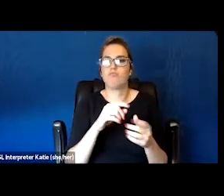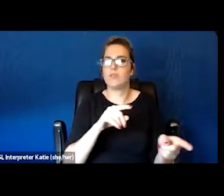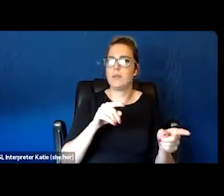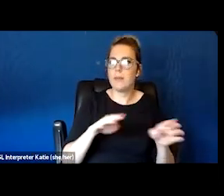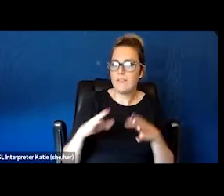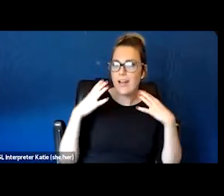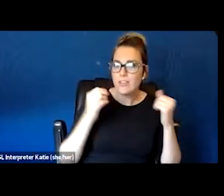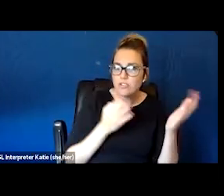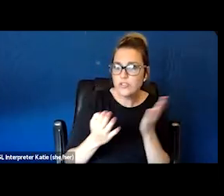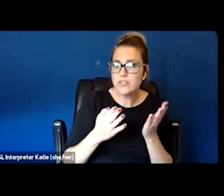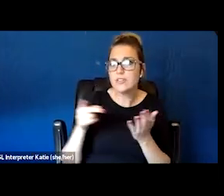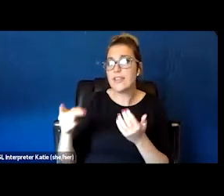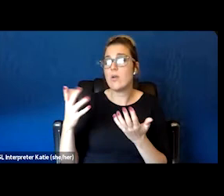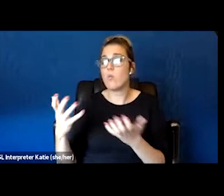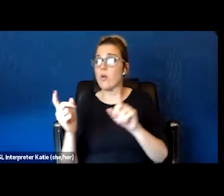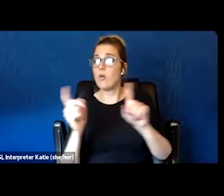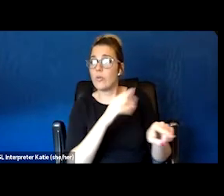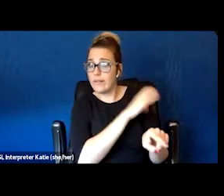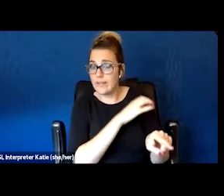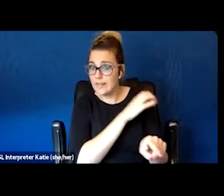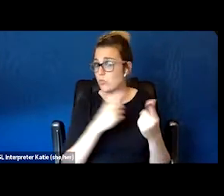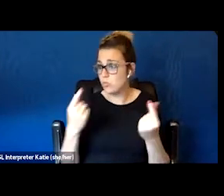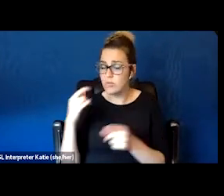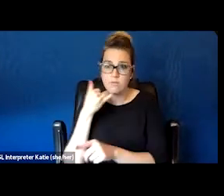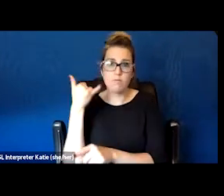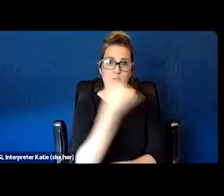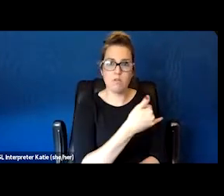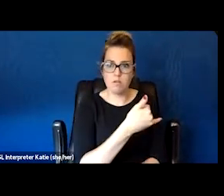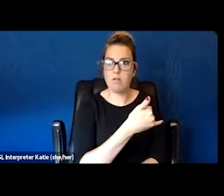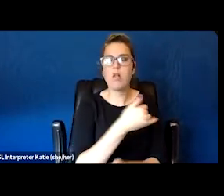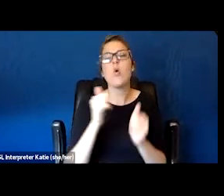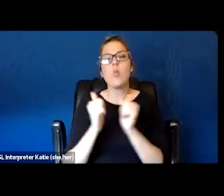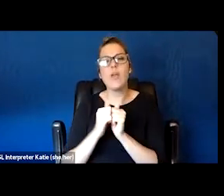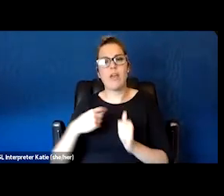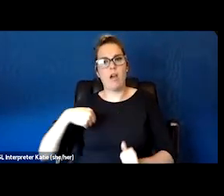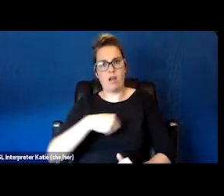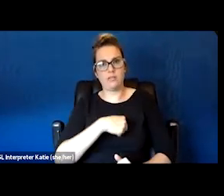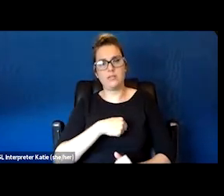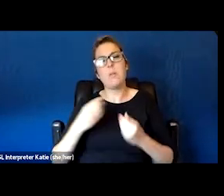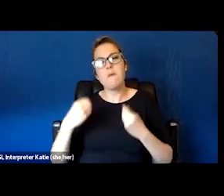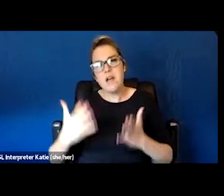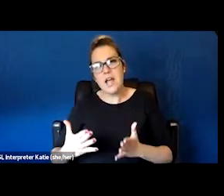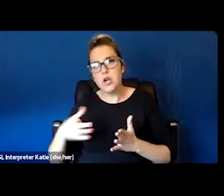they can call the county-run access line with one of our providers and they'll walk them through that process